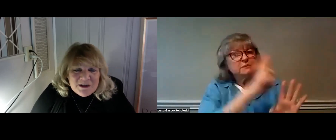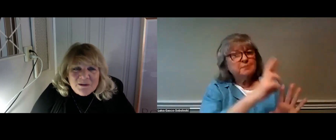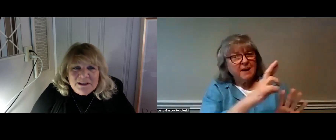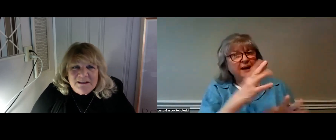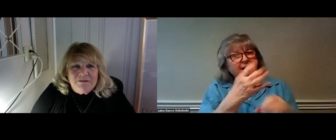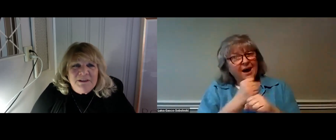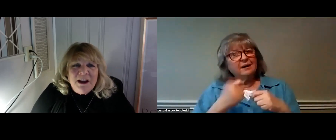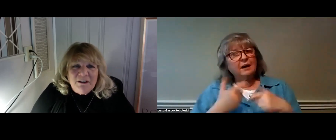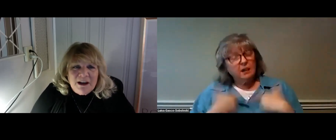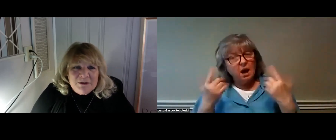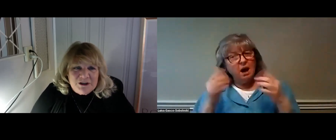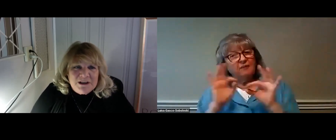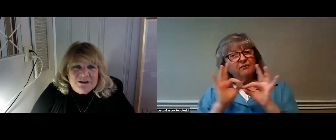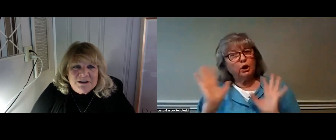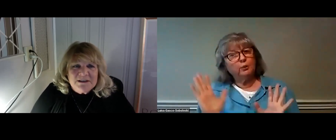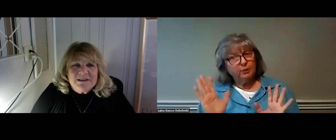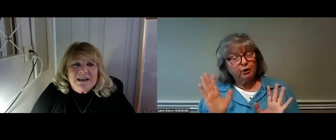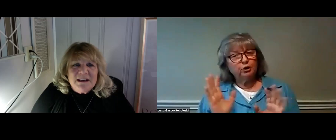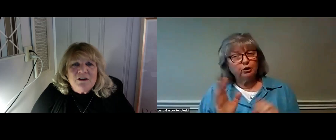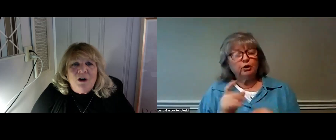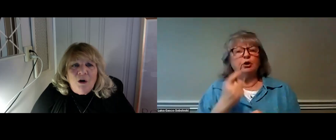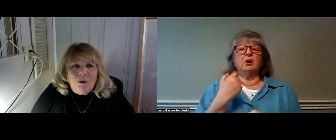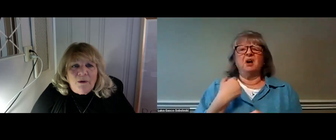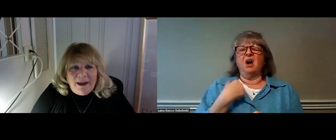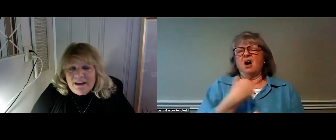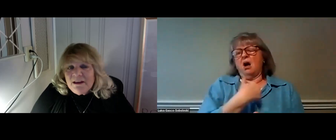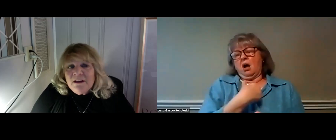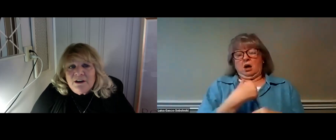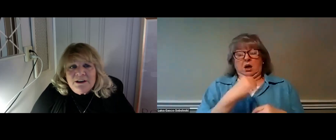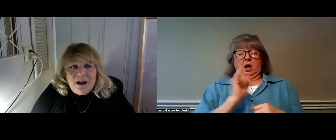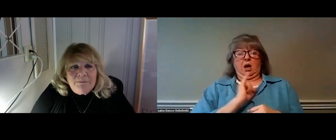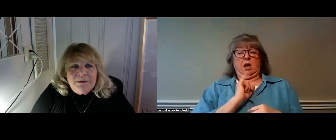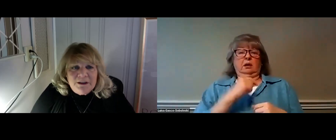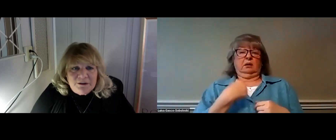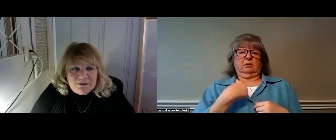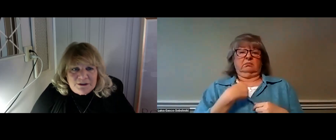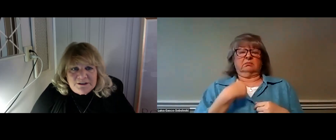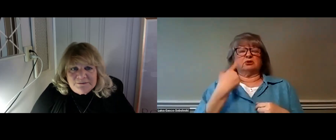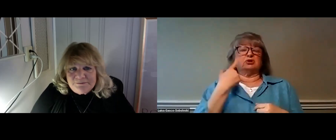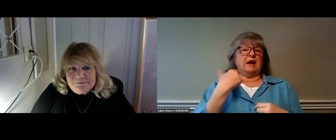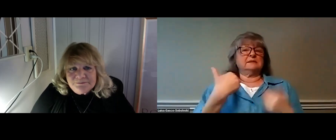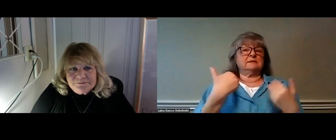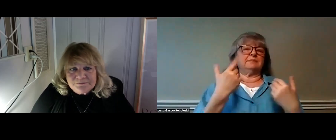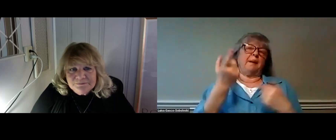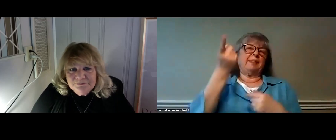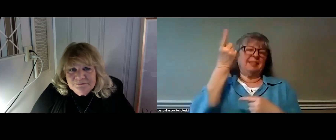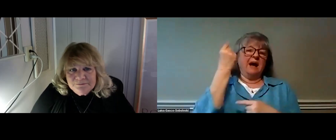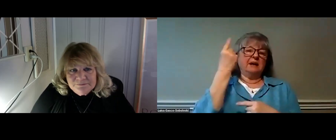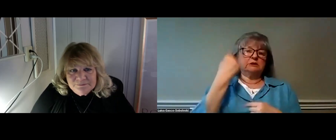let the VRI machine just sit in the hallway or not be used.